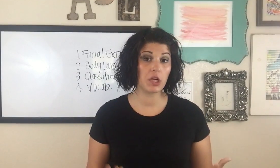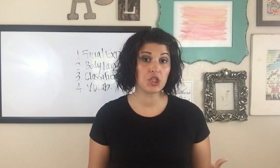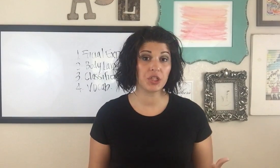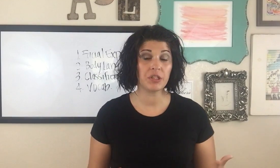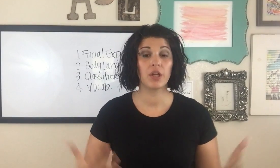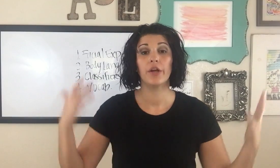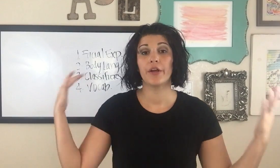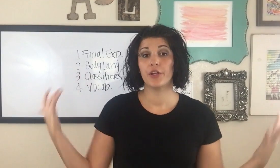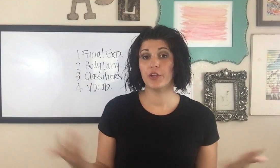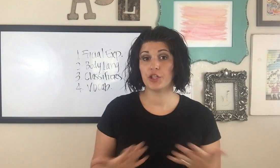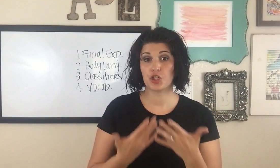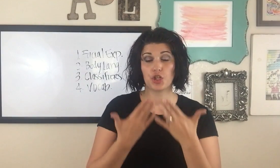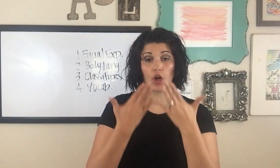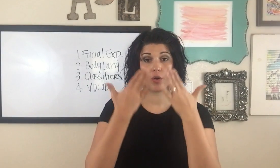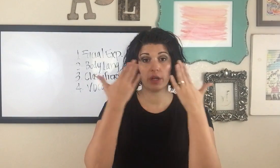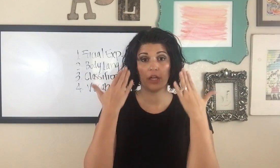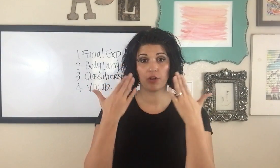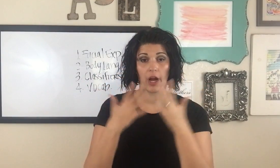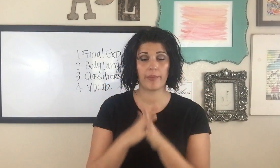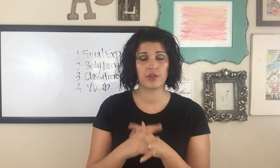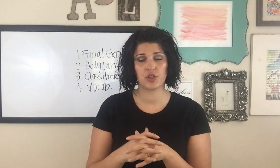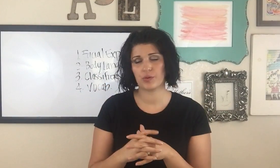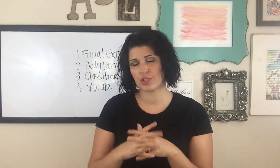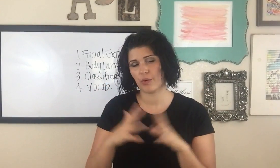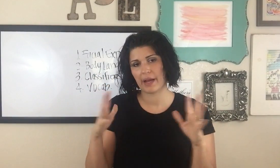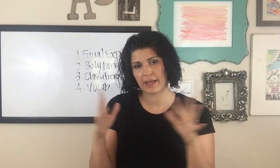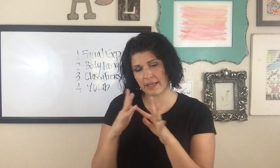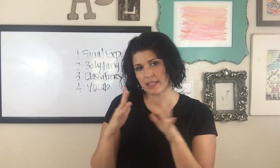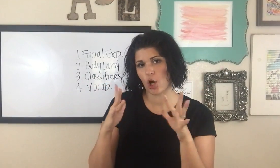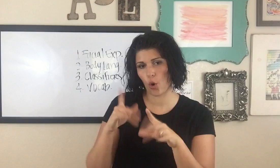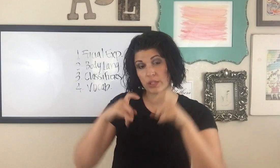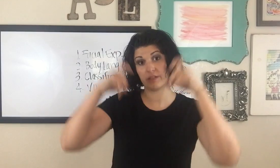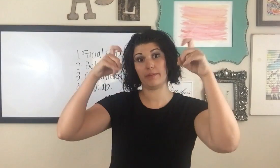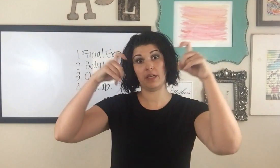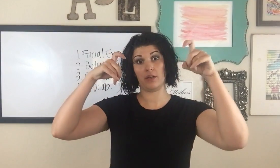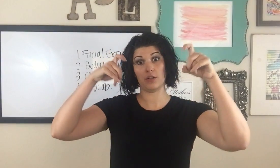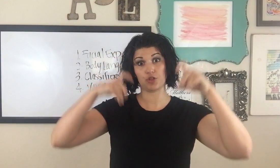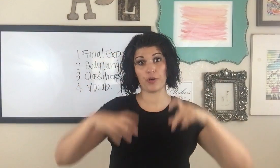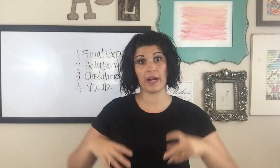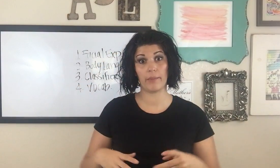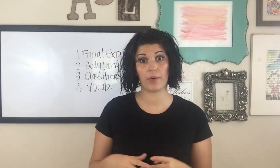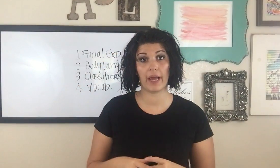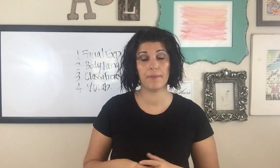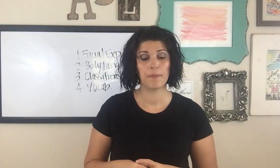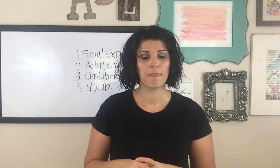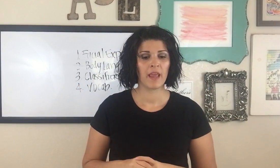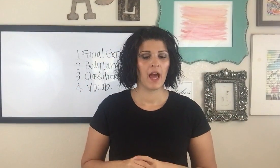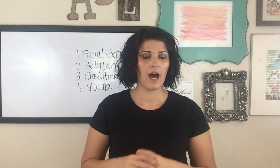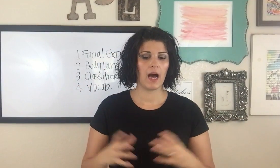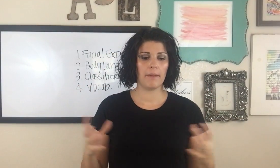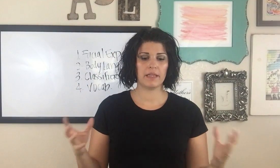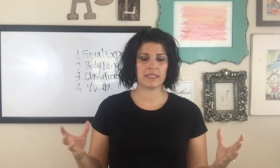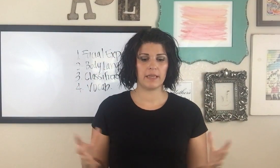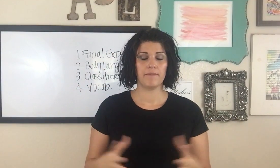question, you need to show in your eyebrows too. And so it doesn't always have to be straight up. Okay. Um, let's see.